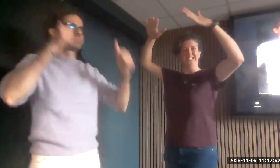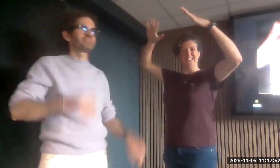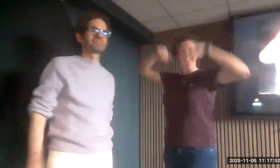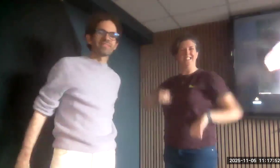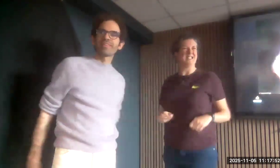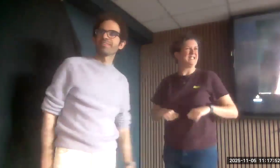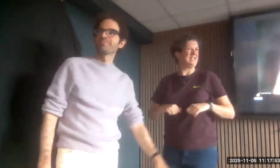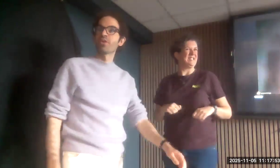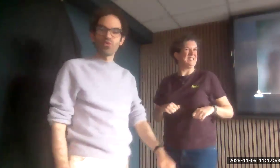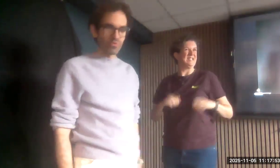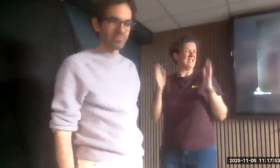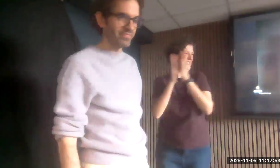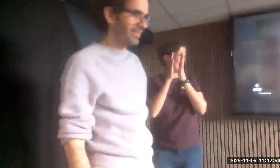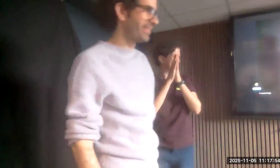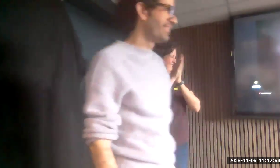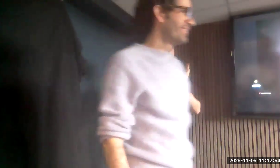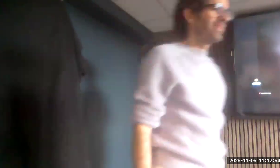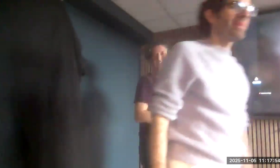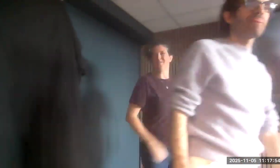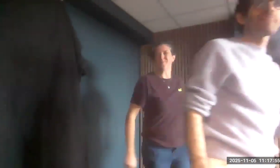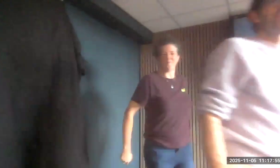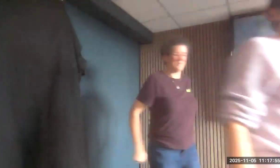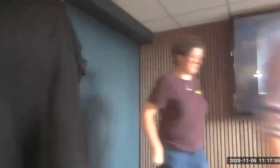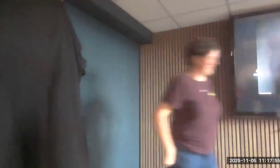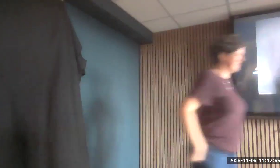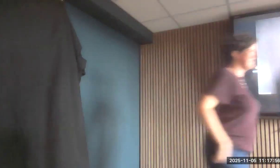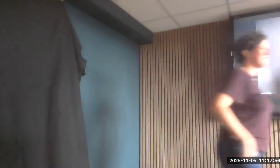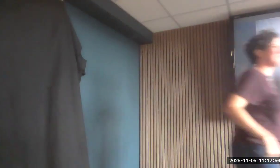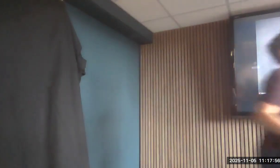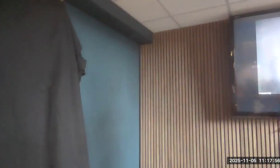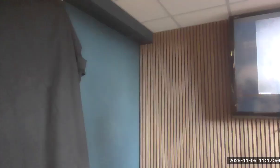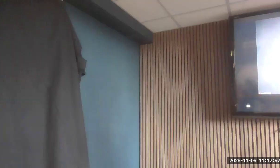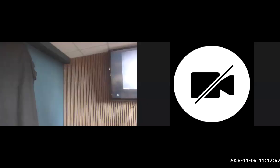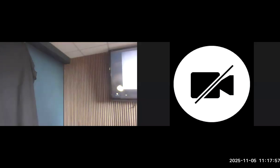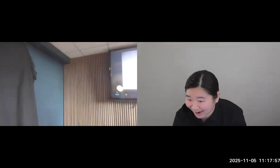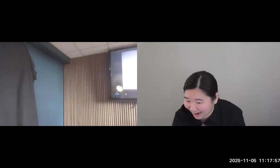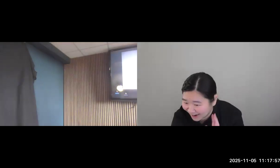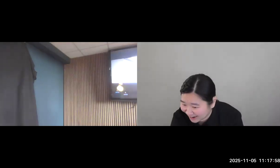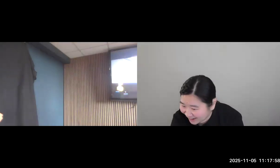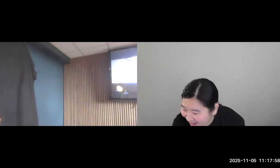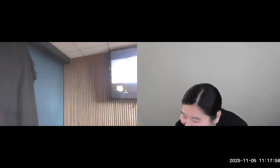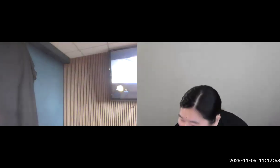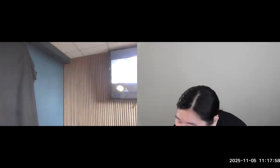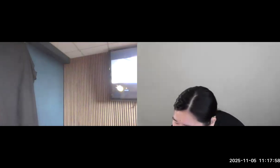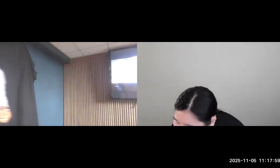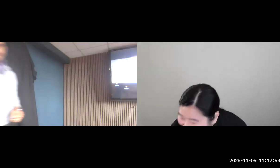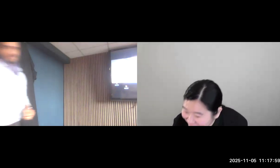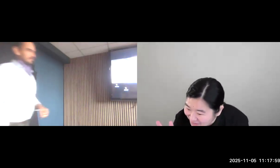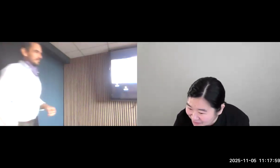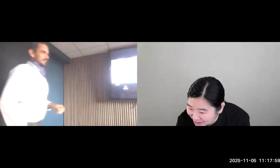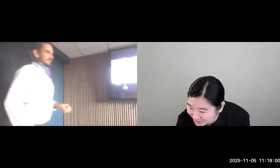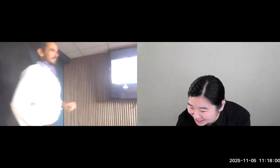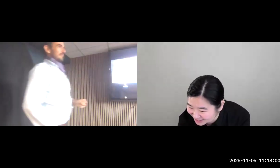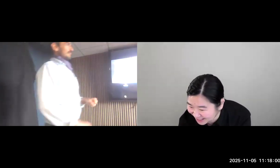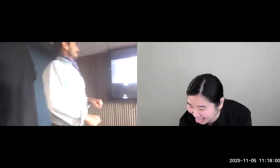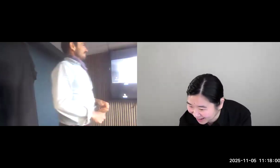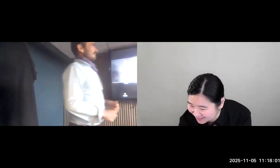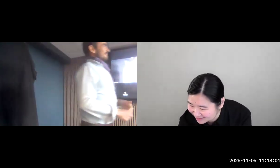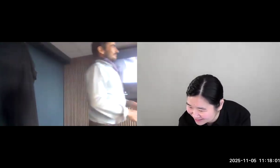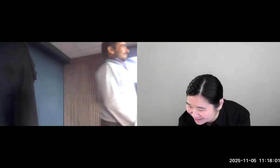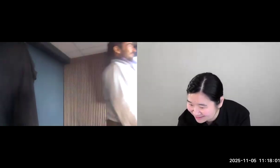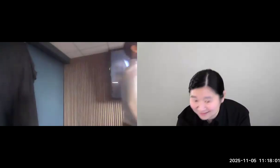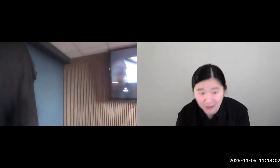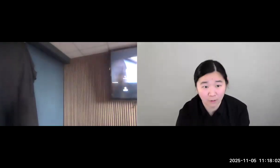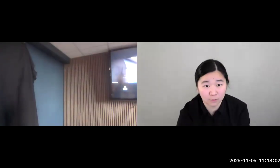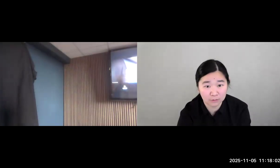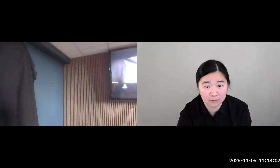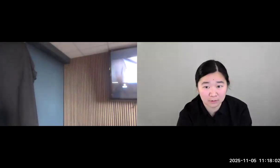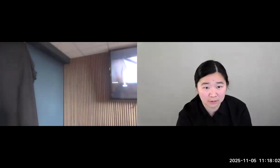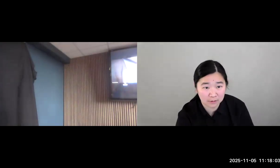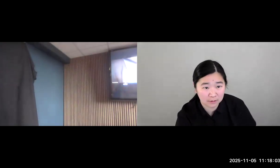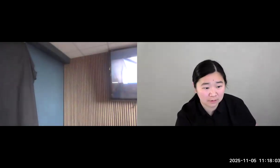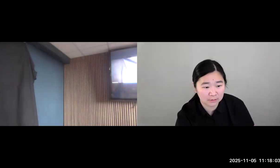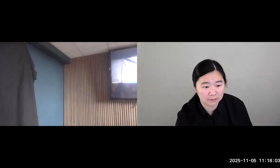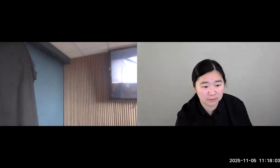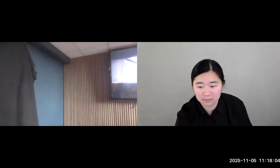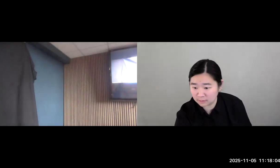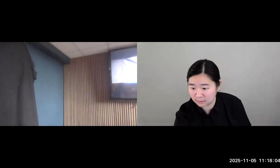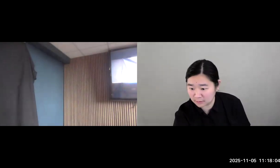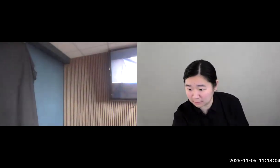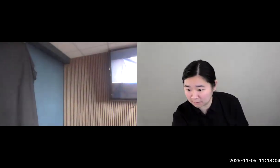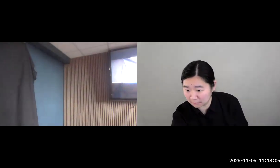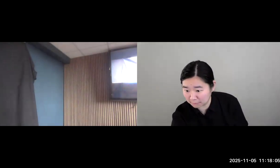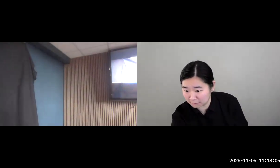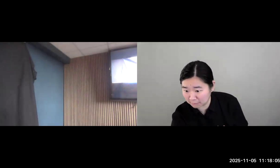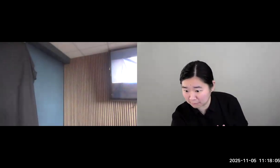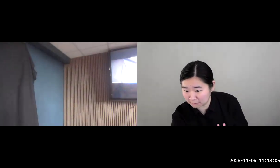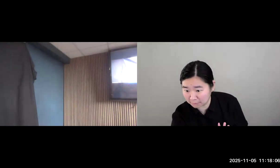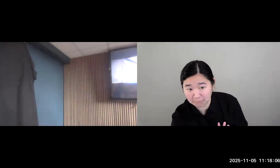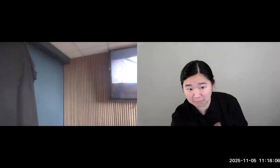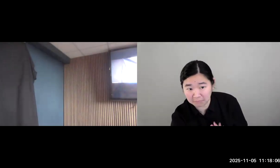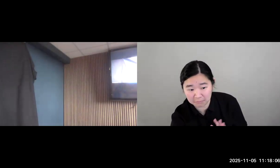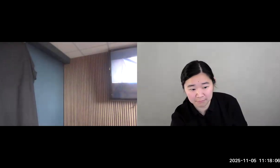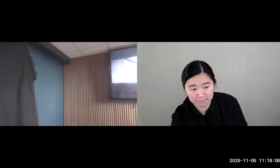Thank you so much to everyone that's presented and asked questions so far.